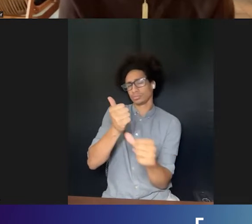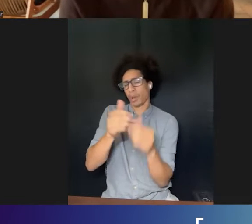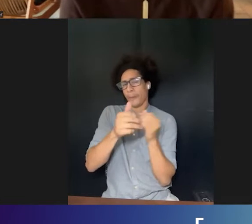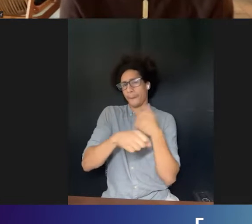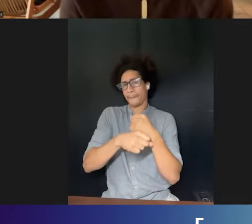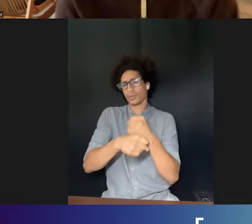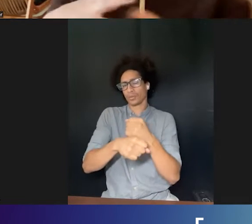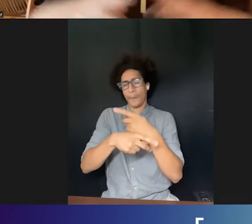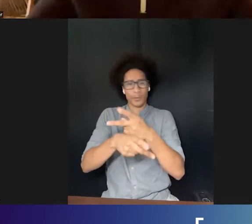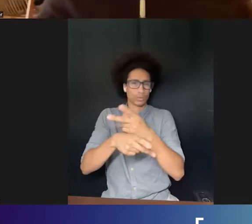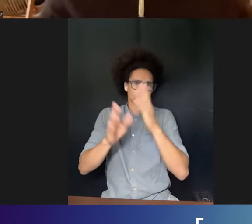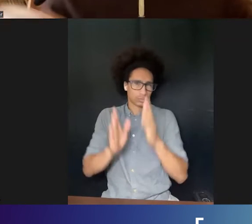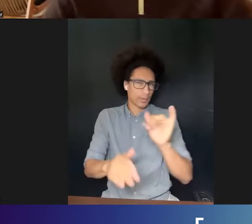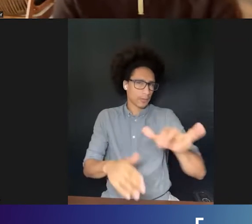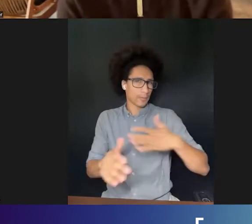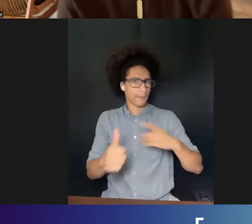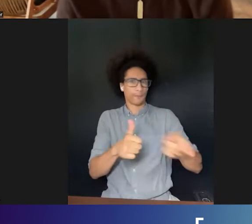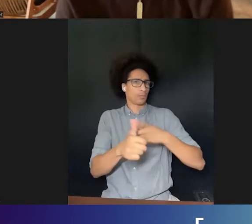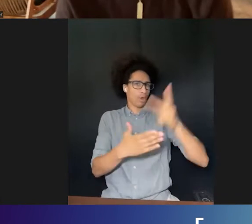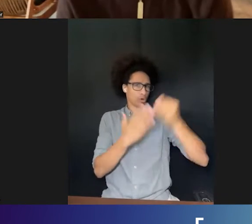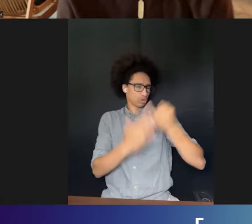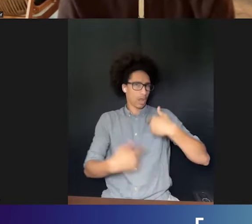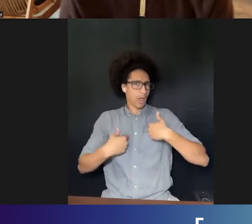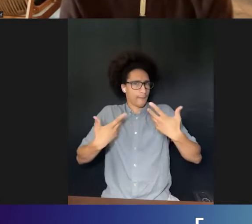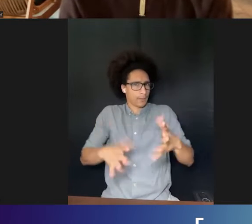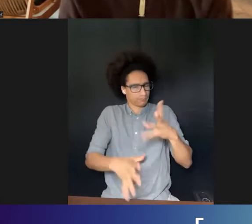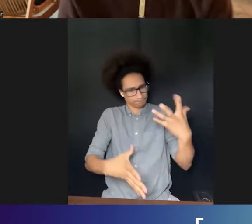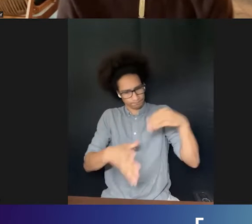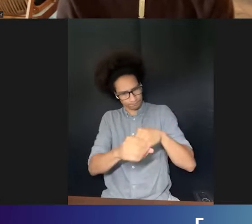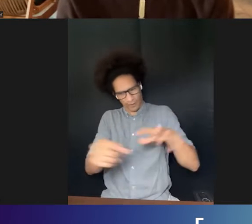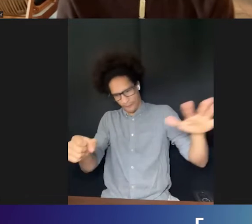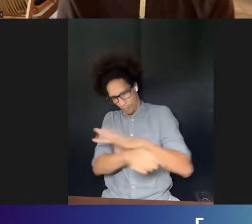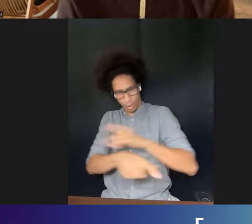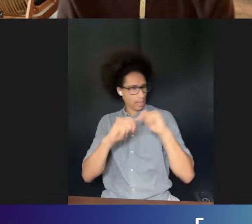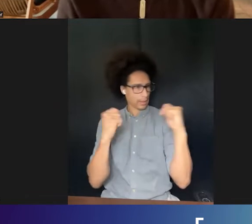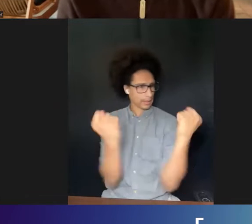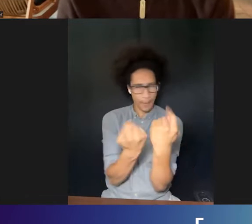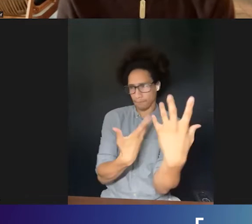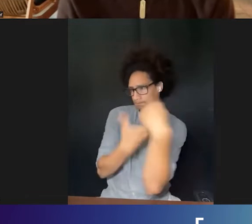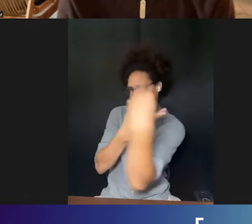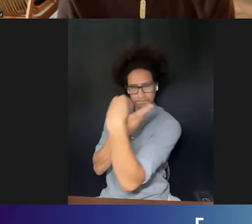that I had worked on that had, you know, a full, robust team. But I think for me, it was this kind of eye